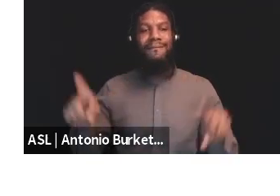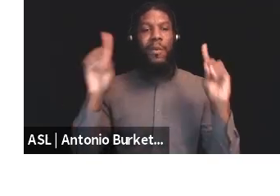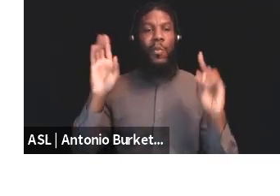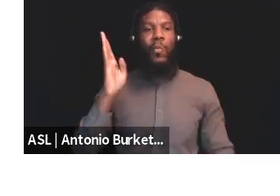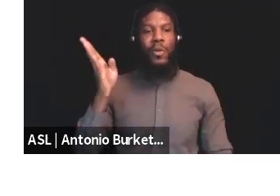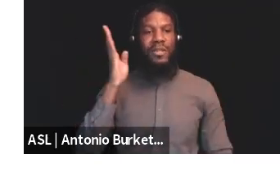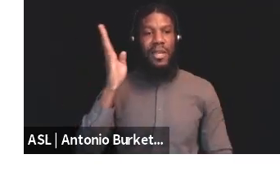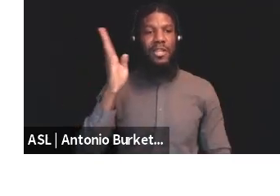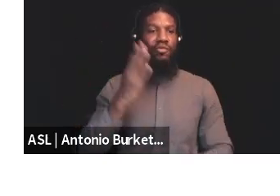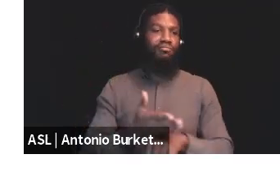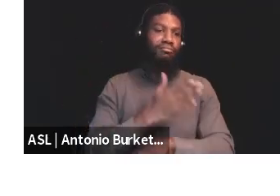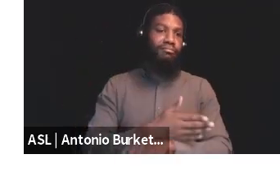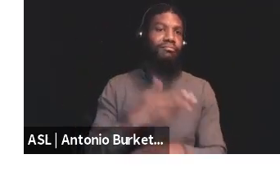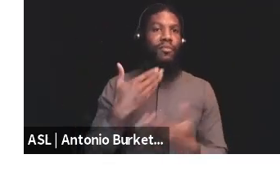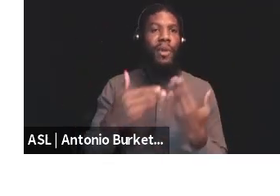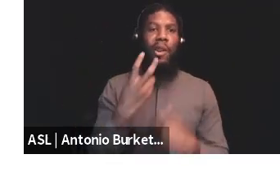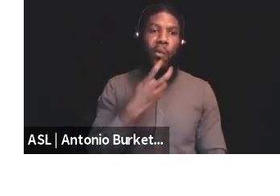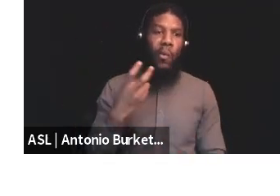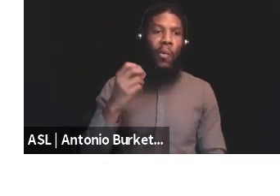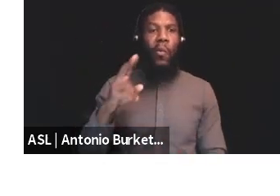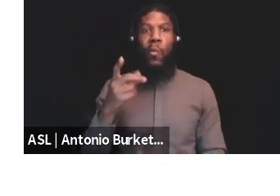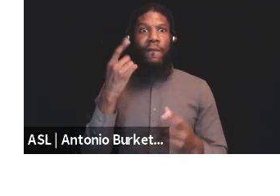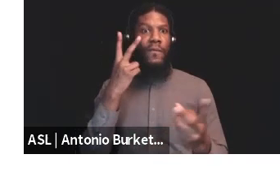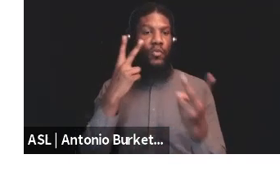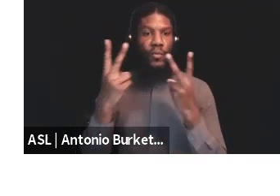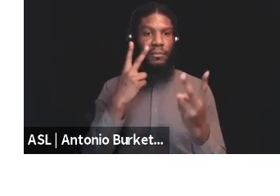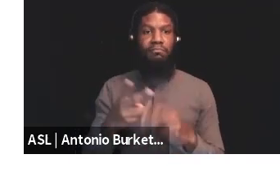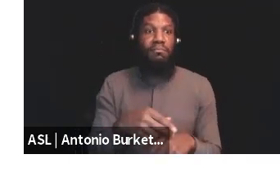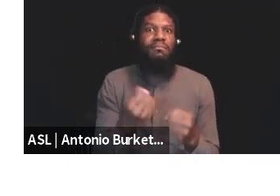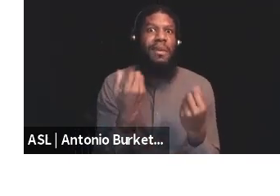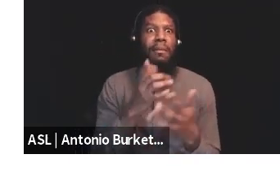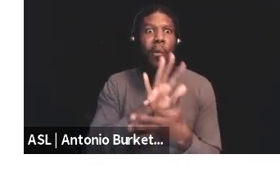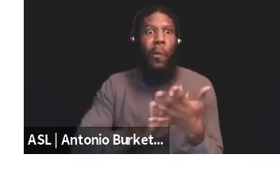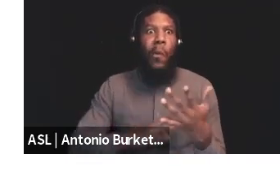direction your group kind of takes it and then we'll come back together after 15 - 20 minutes or